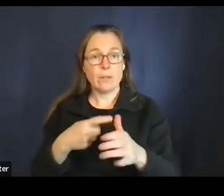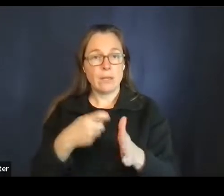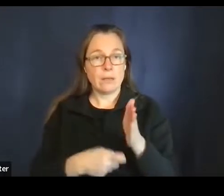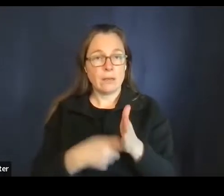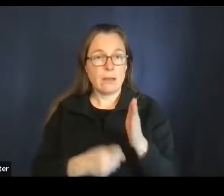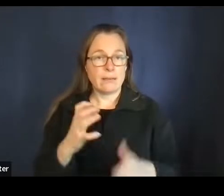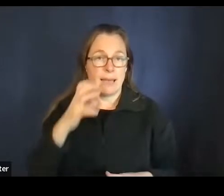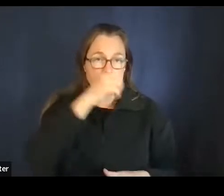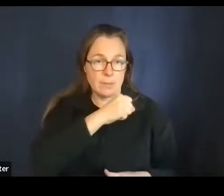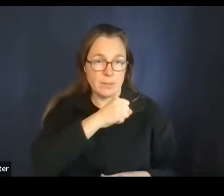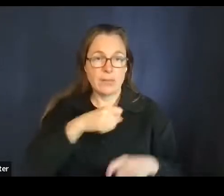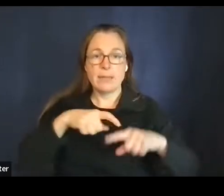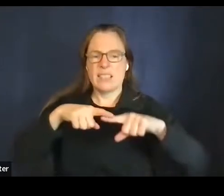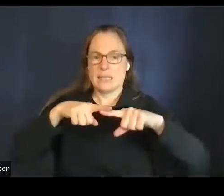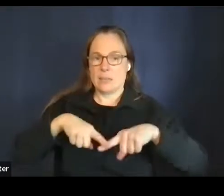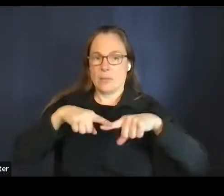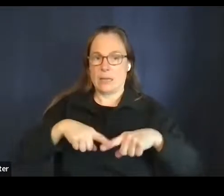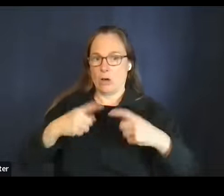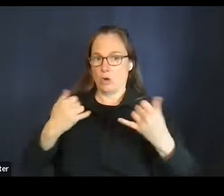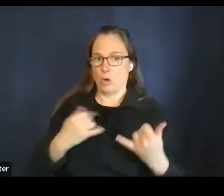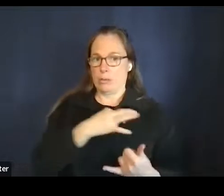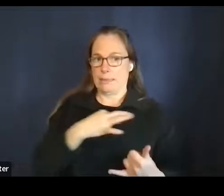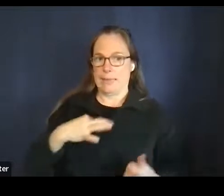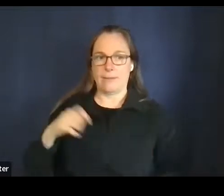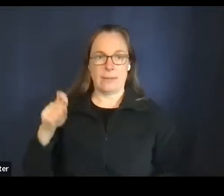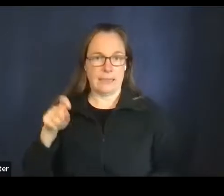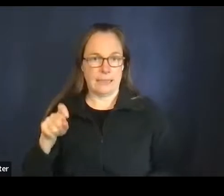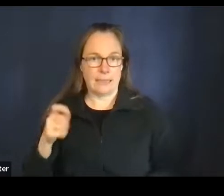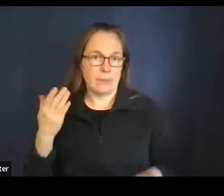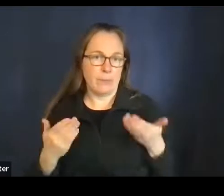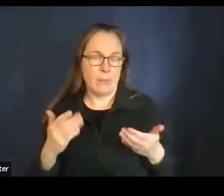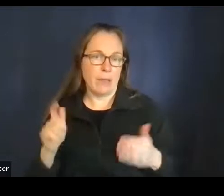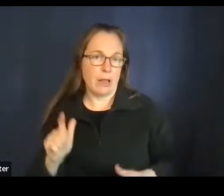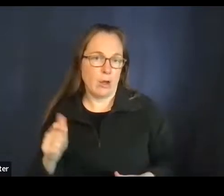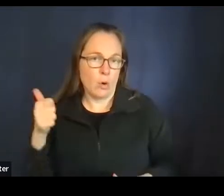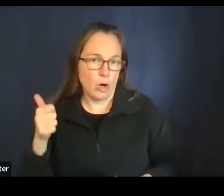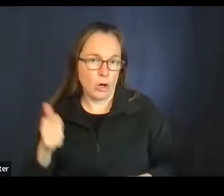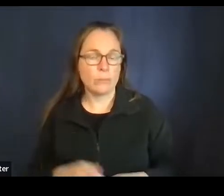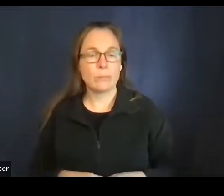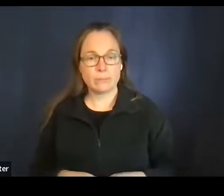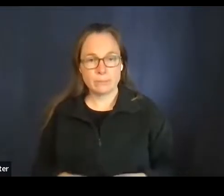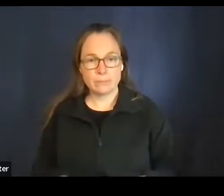depending on the immediate staff needs, are likely to be lower in terms of initial staff cost needs.